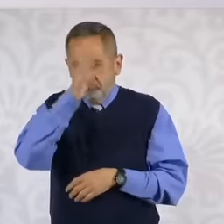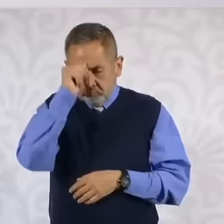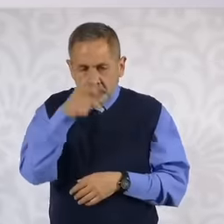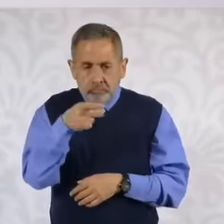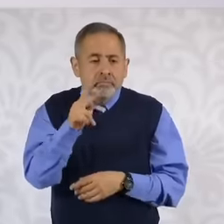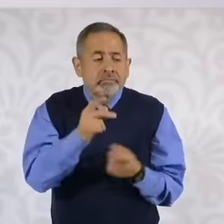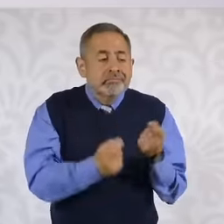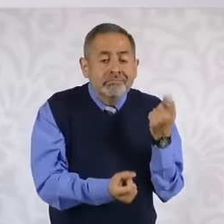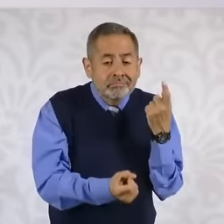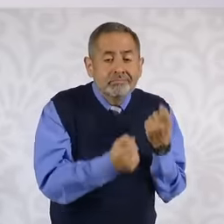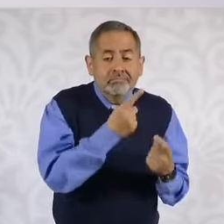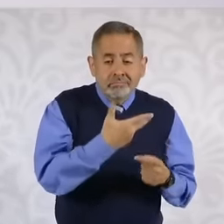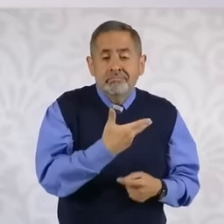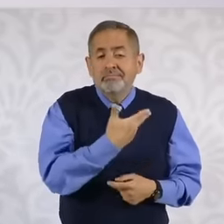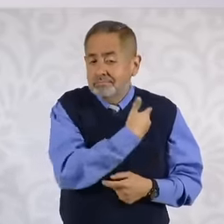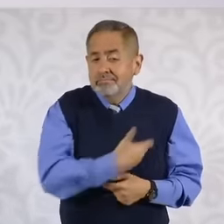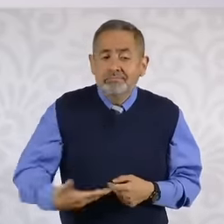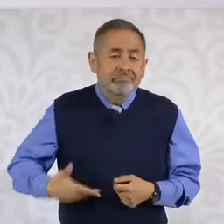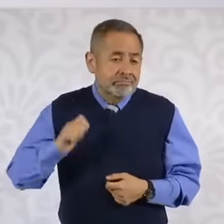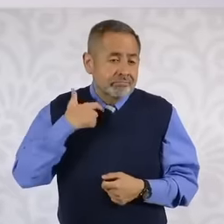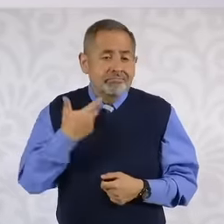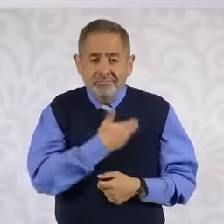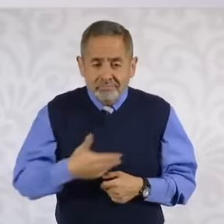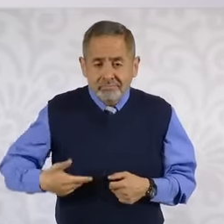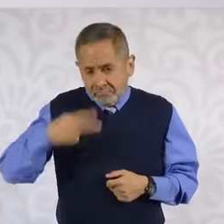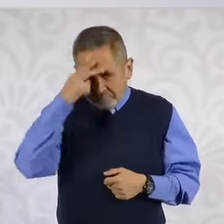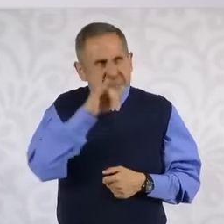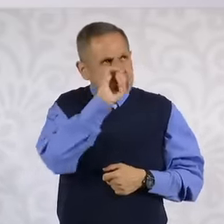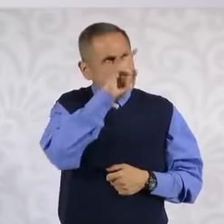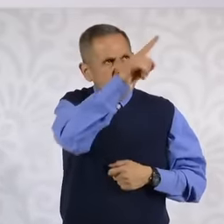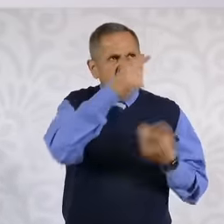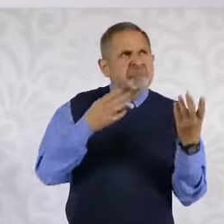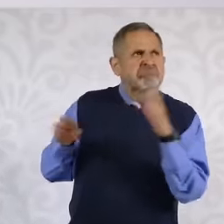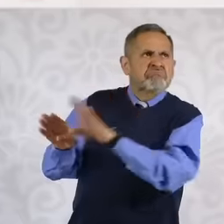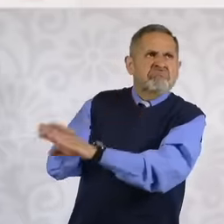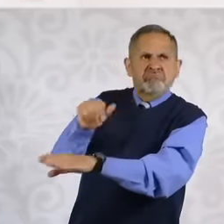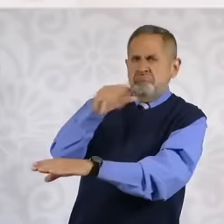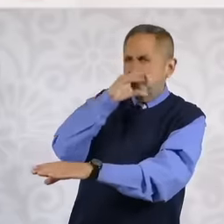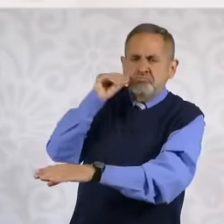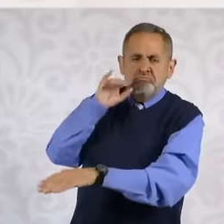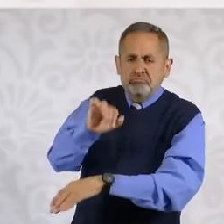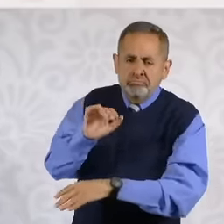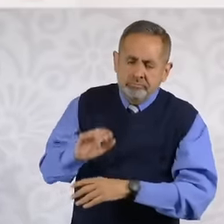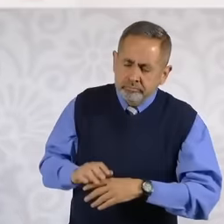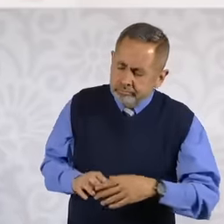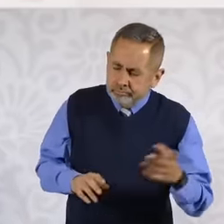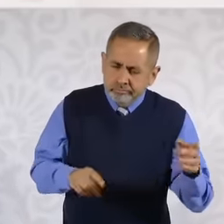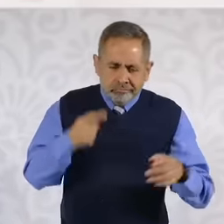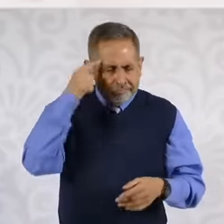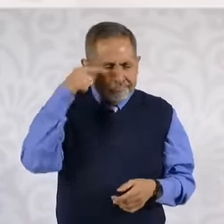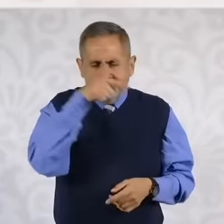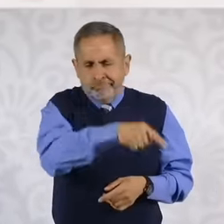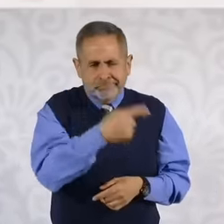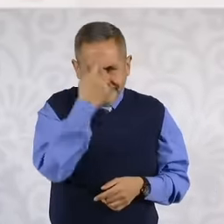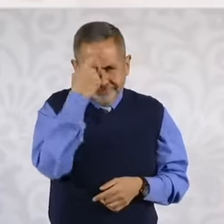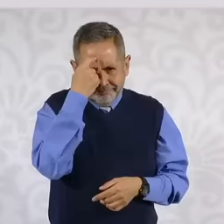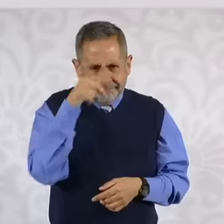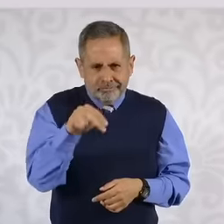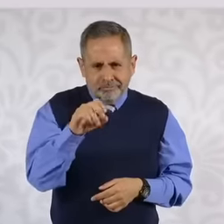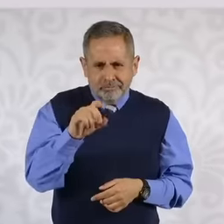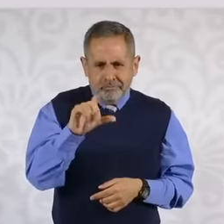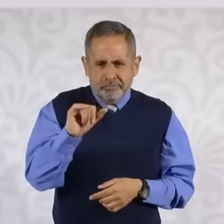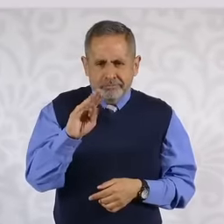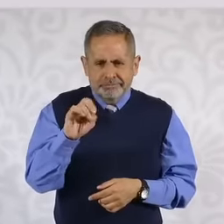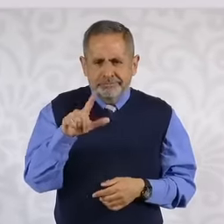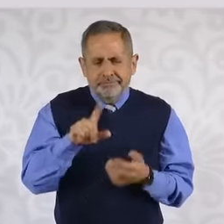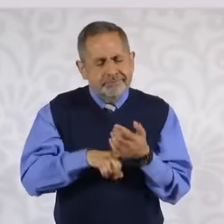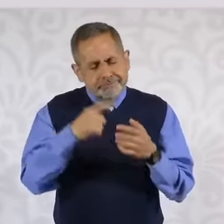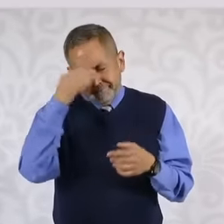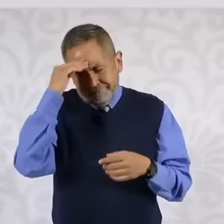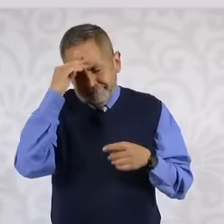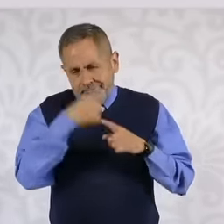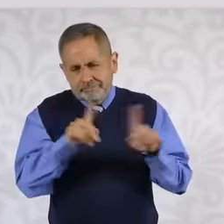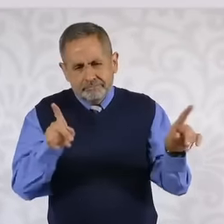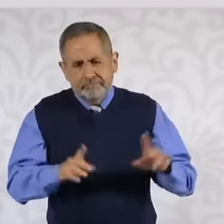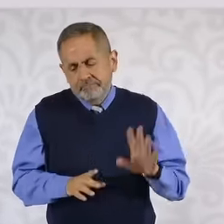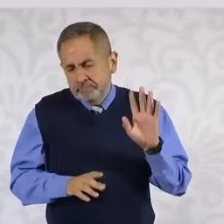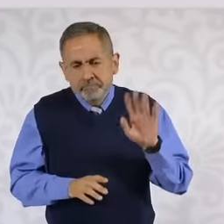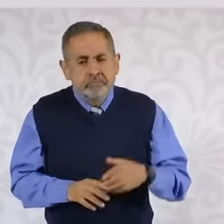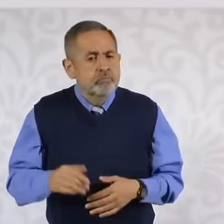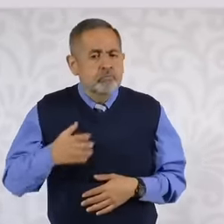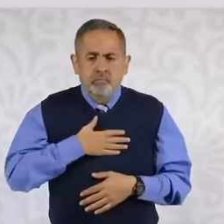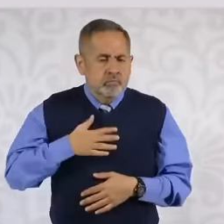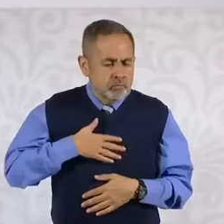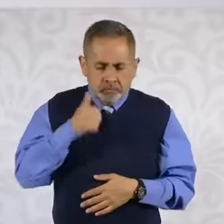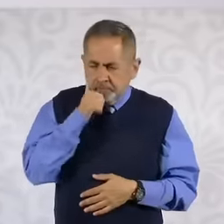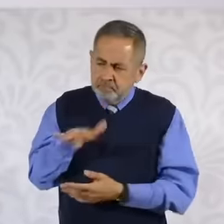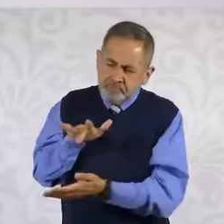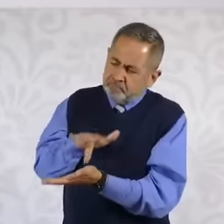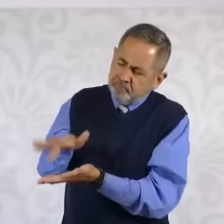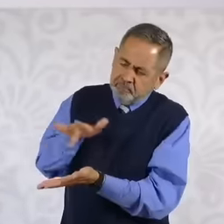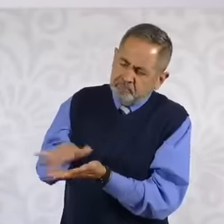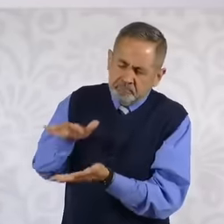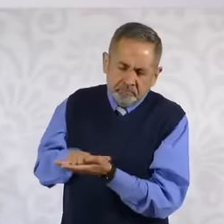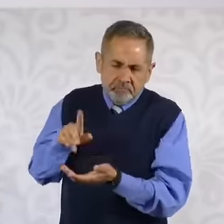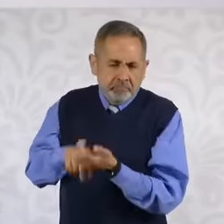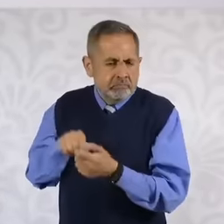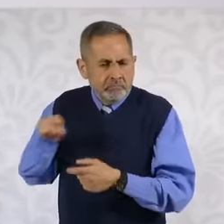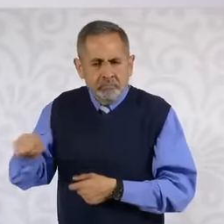they had another position, we are going to put it like this, and we are going to always support them. So CFE